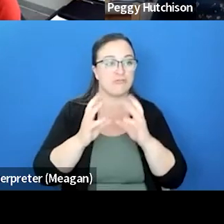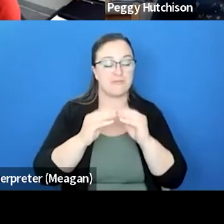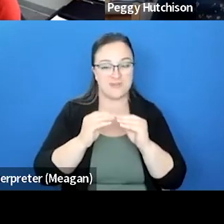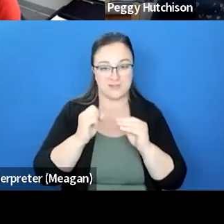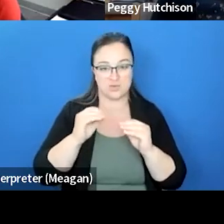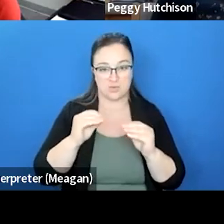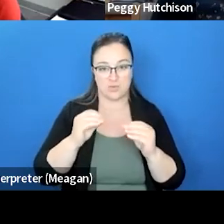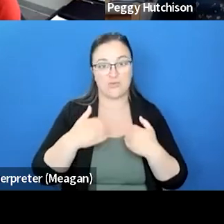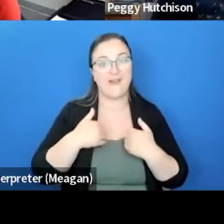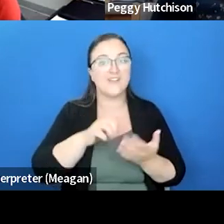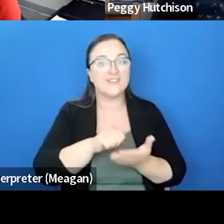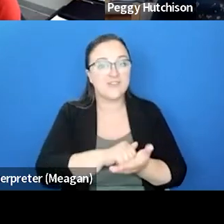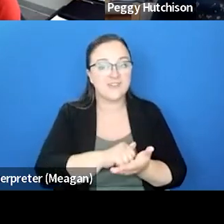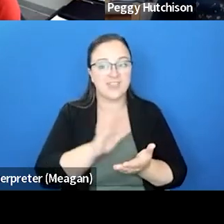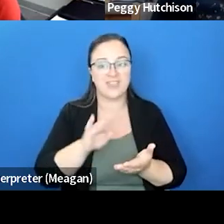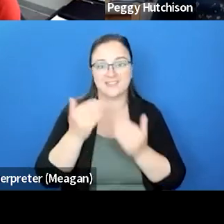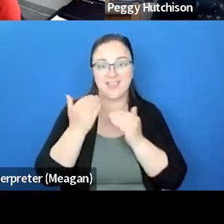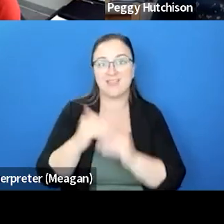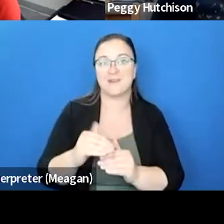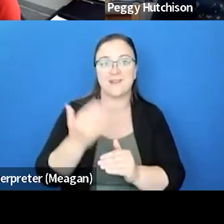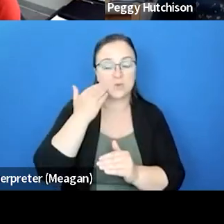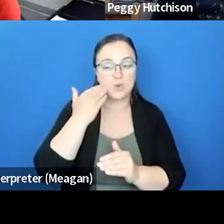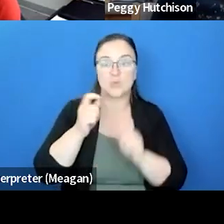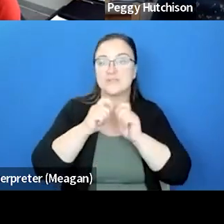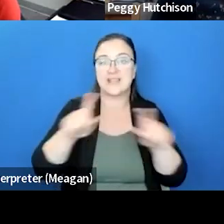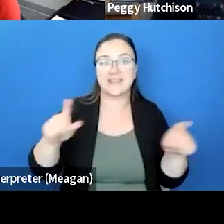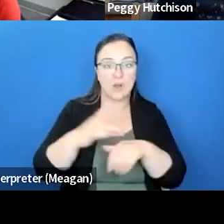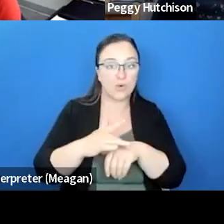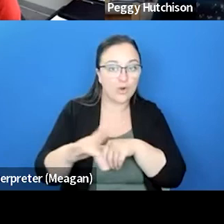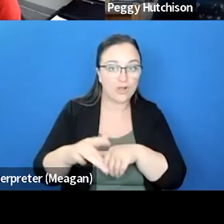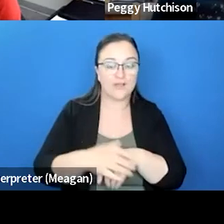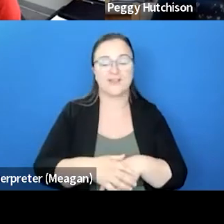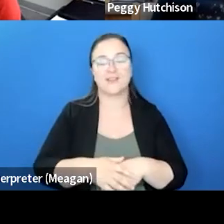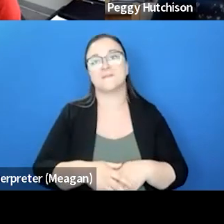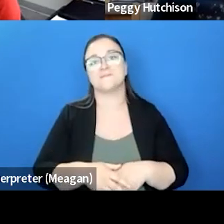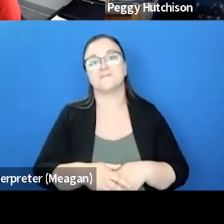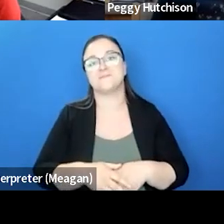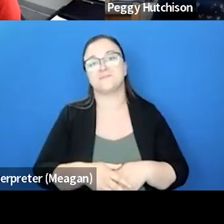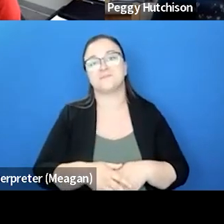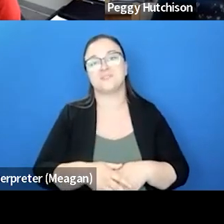have an agenda that's sent out ahead of time, things to make it run a little bit quicker, right?